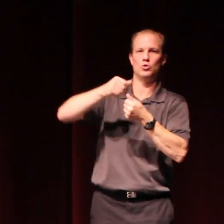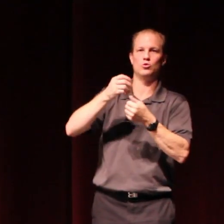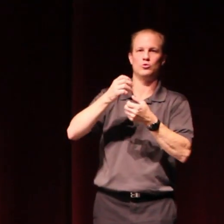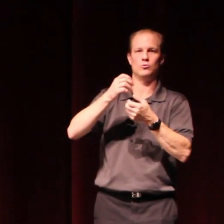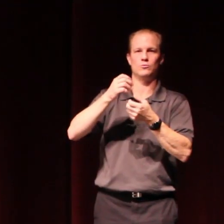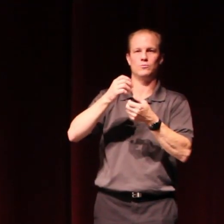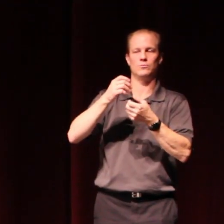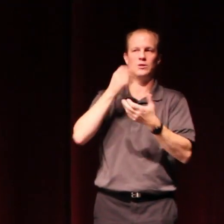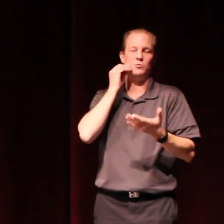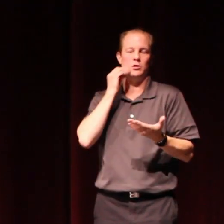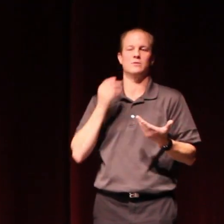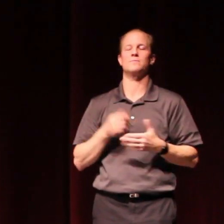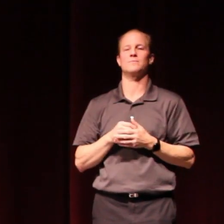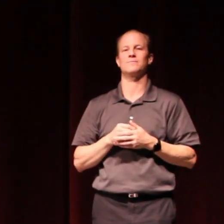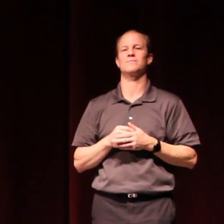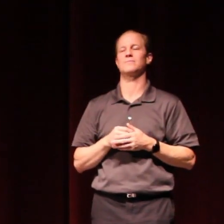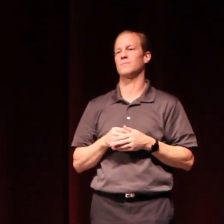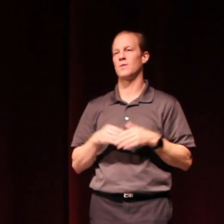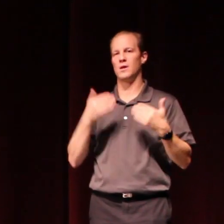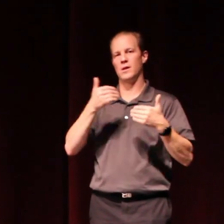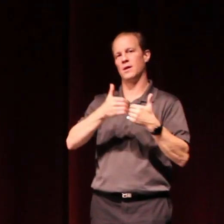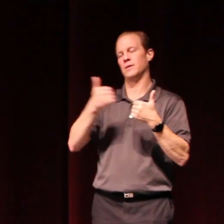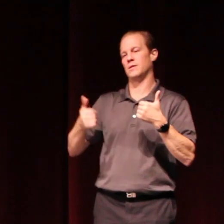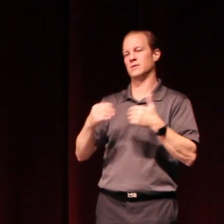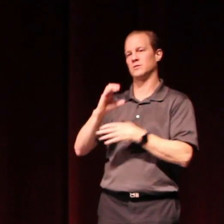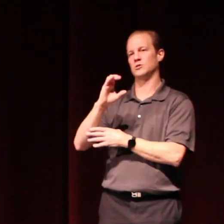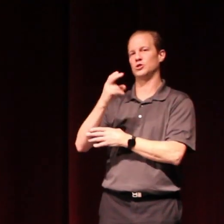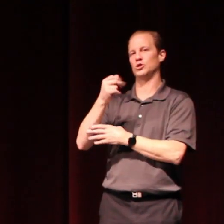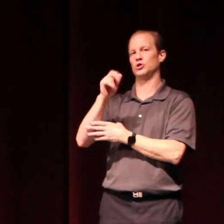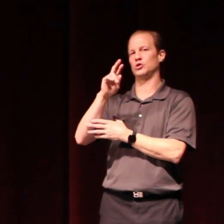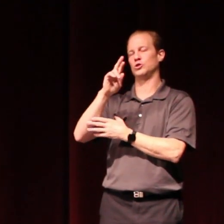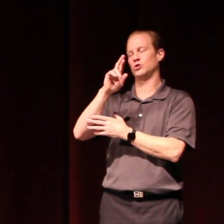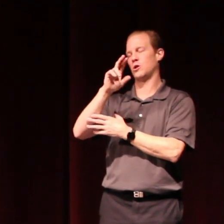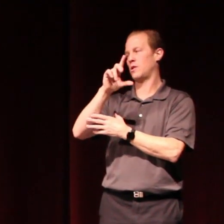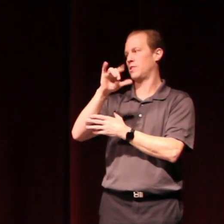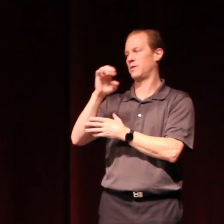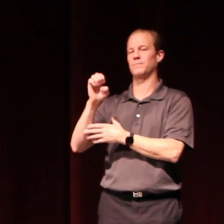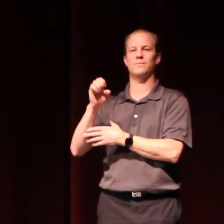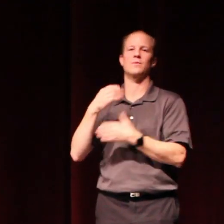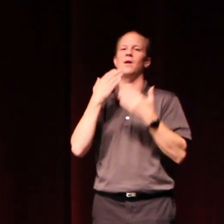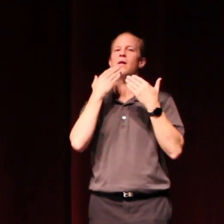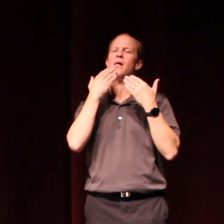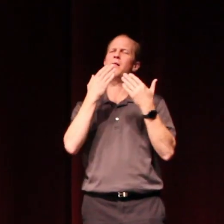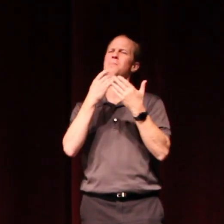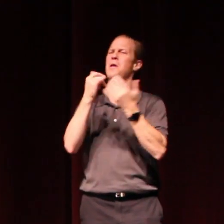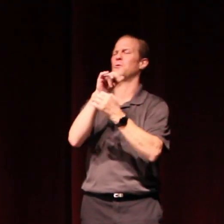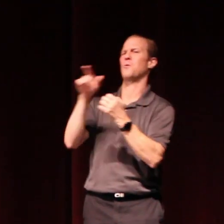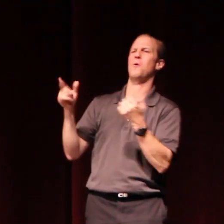Next is Charlie Abel. Thank you all for coming tonight. Candidates,